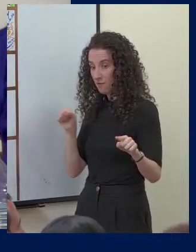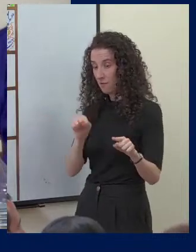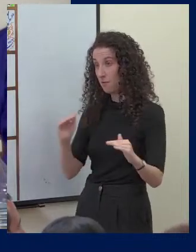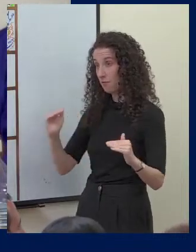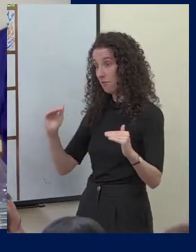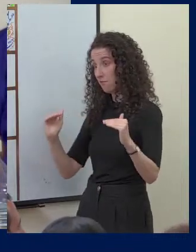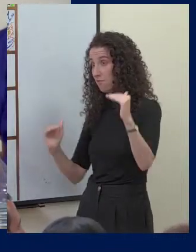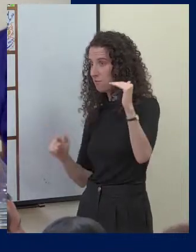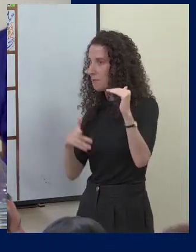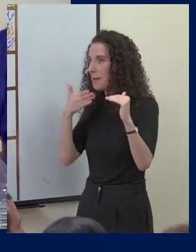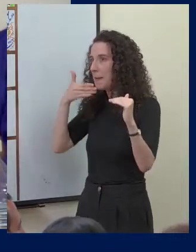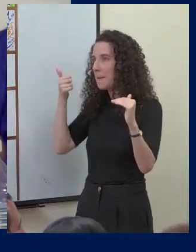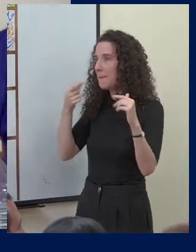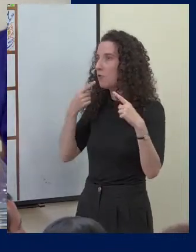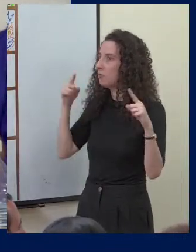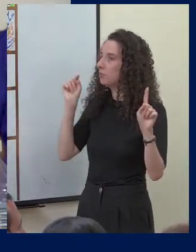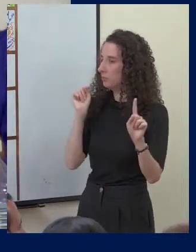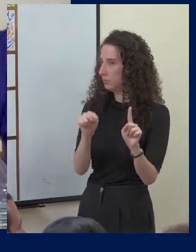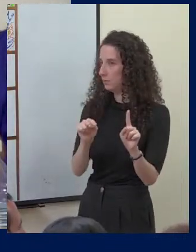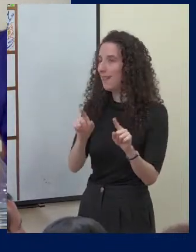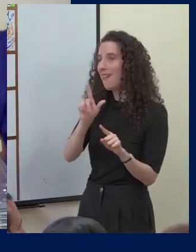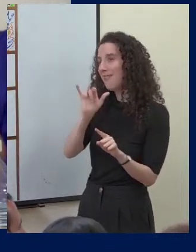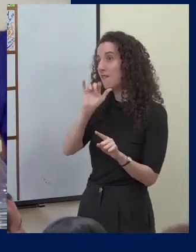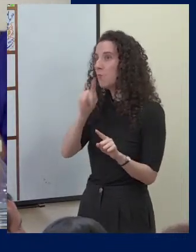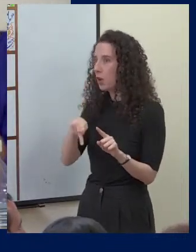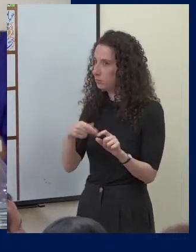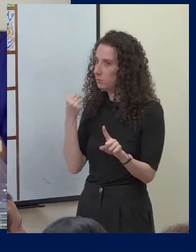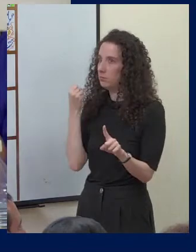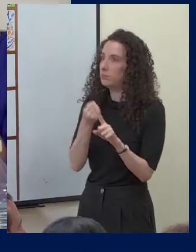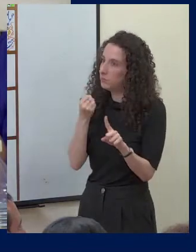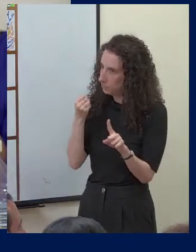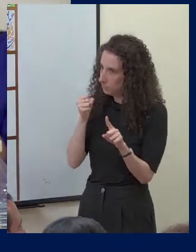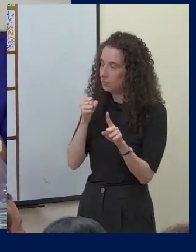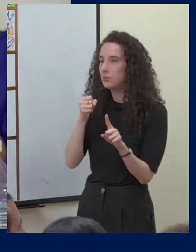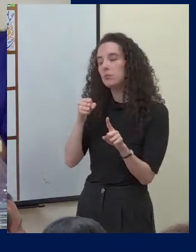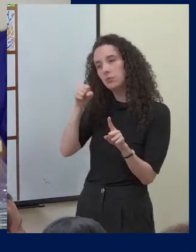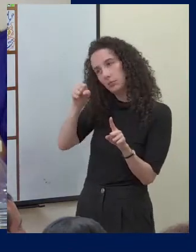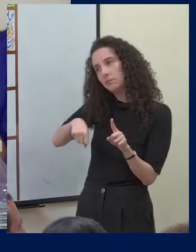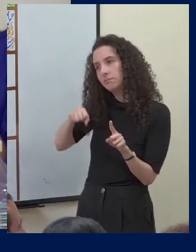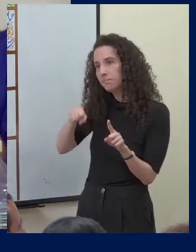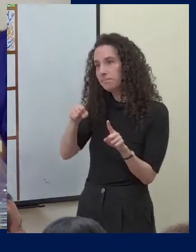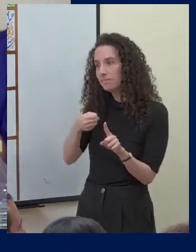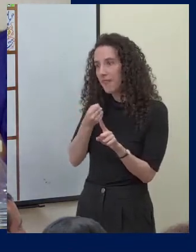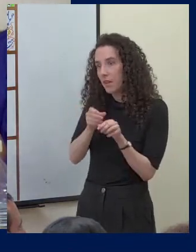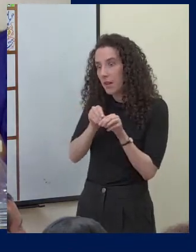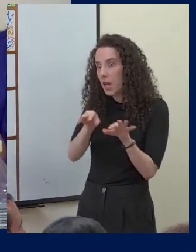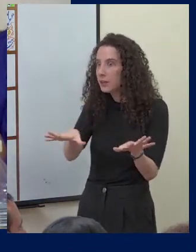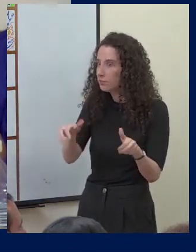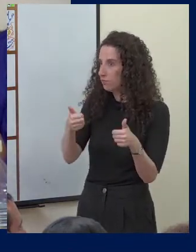When it comes to reduction in suicidal ideation, there are a couple of thresholds for 25% decrease